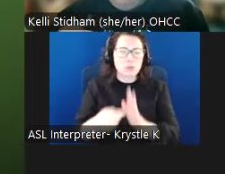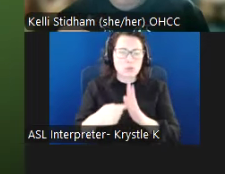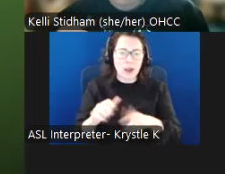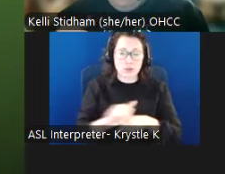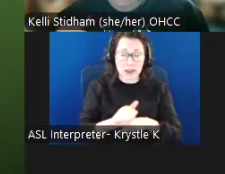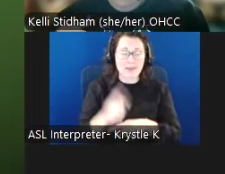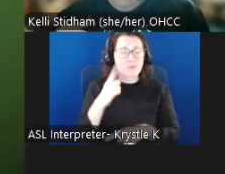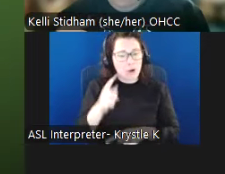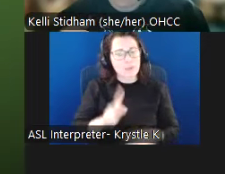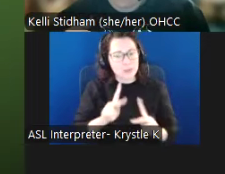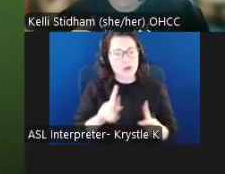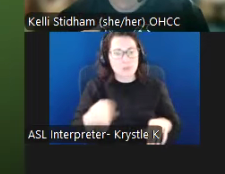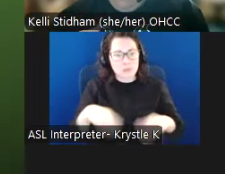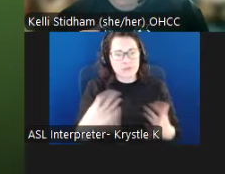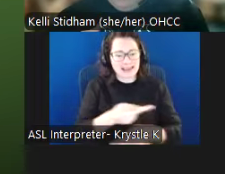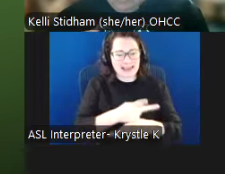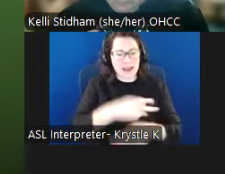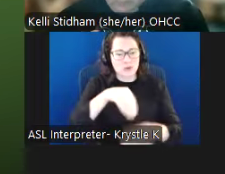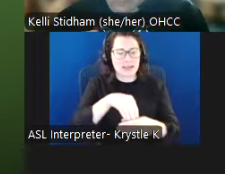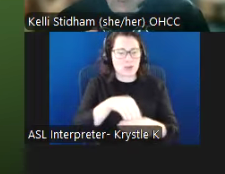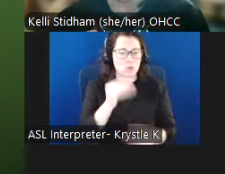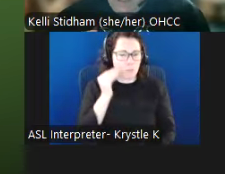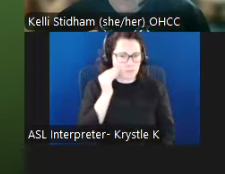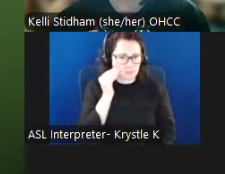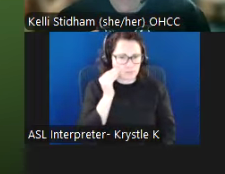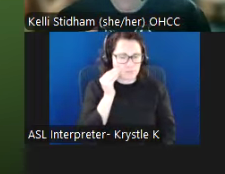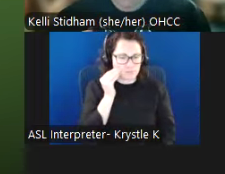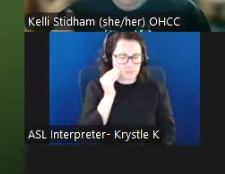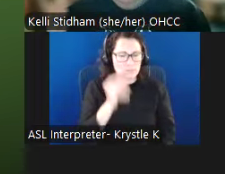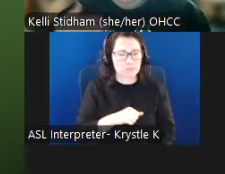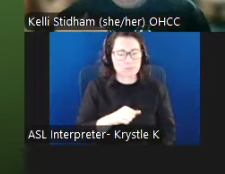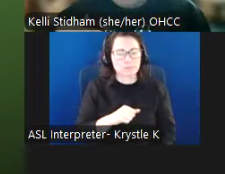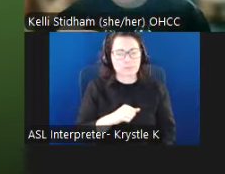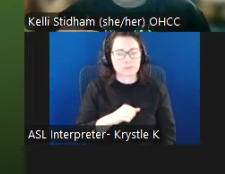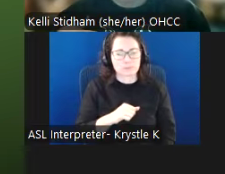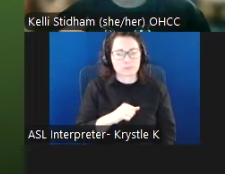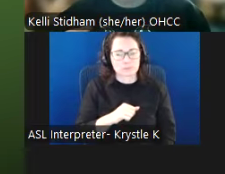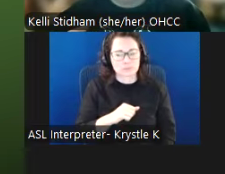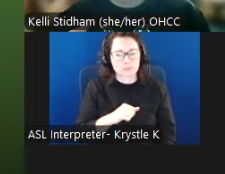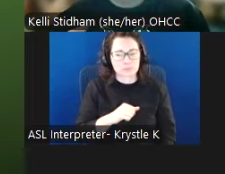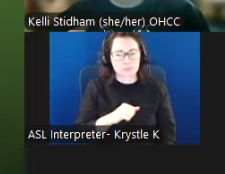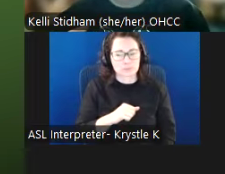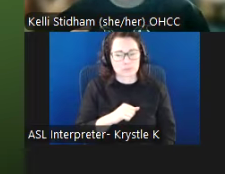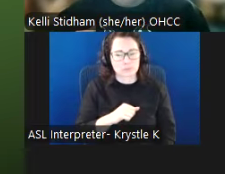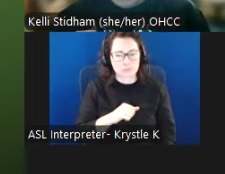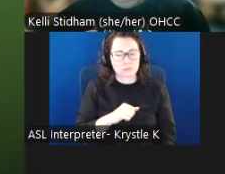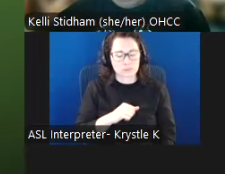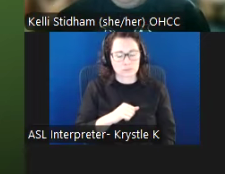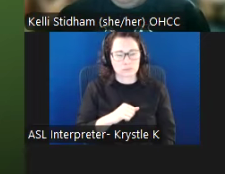that are providing care in home